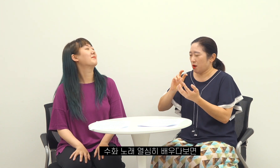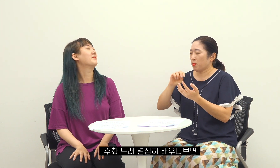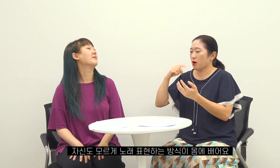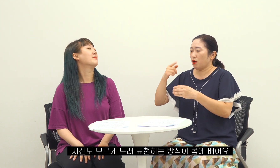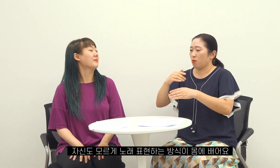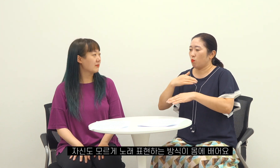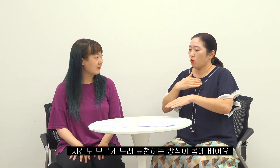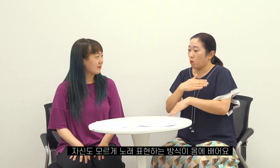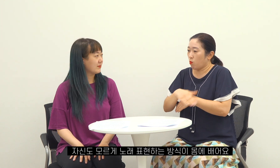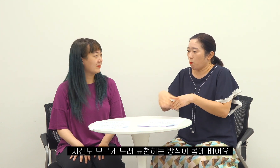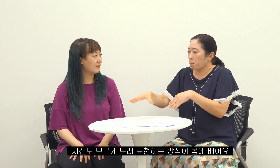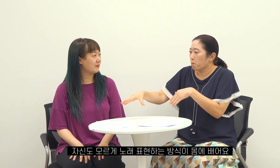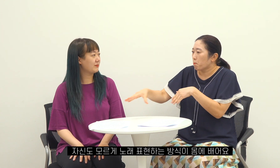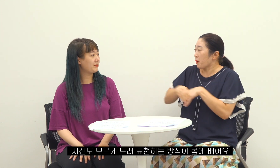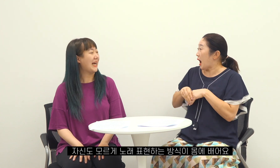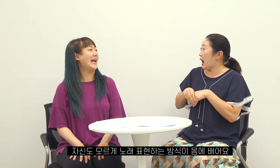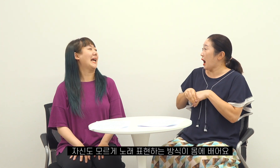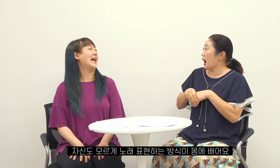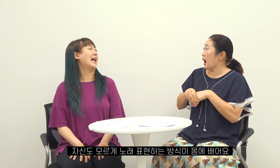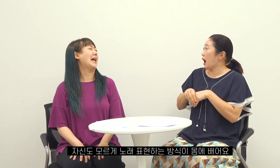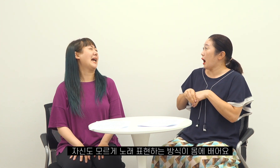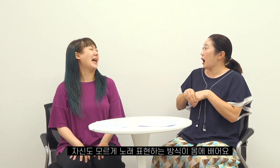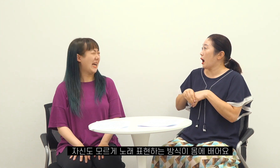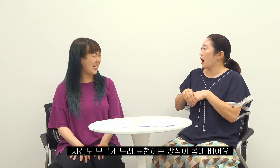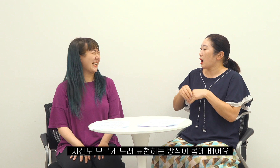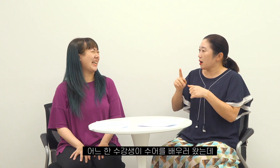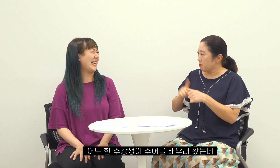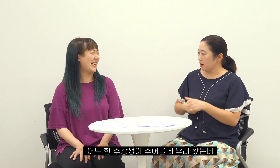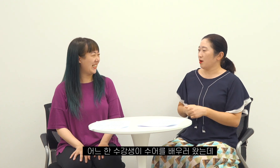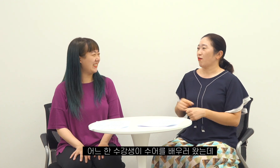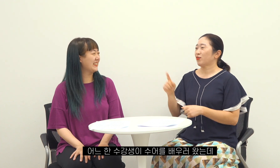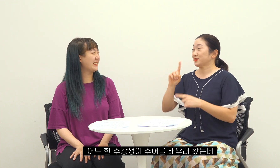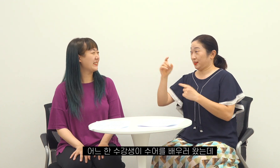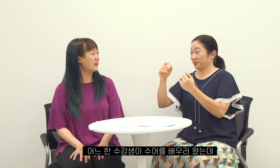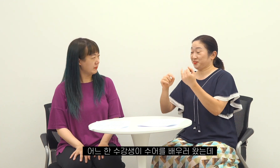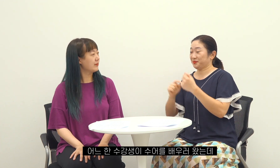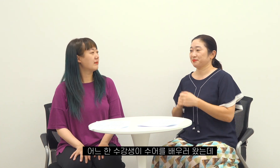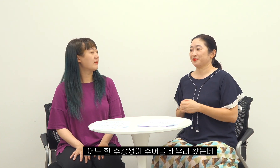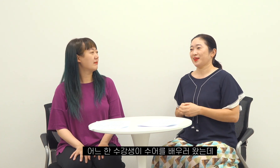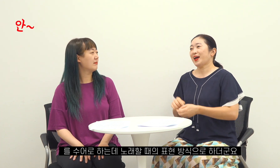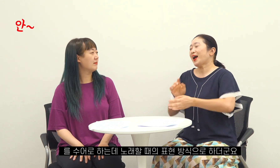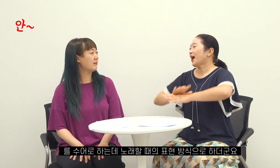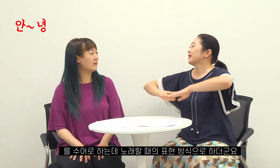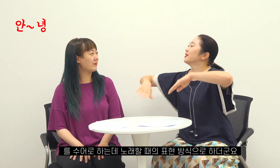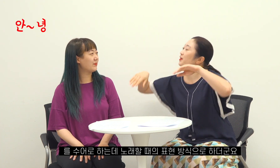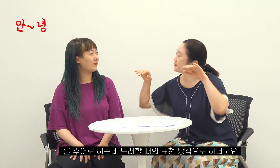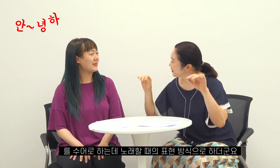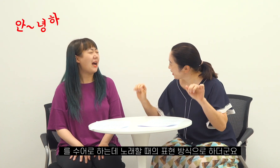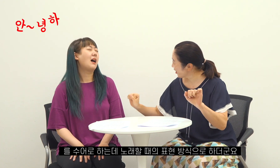you will learn to express yourself in songs without realizing it. After that, a student came to learn sign language,